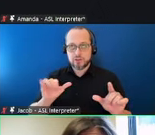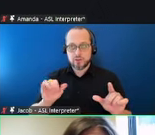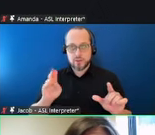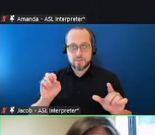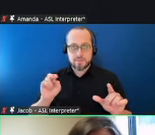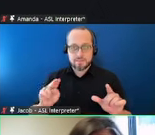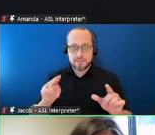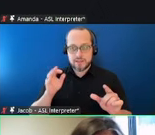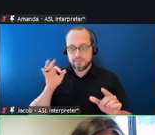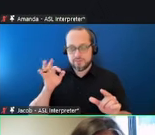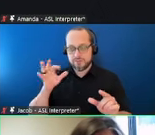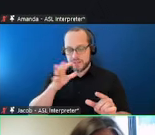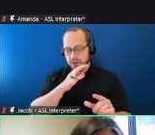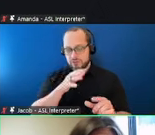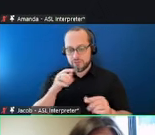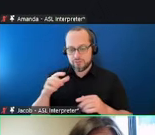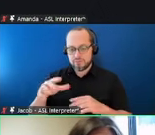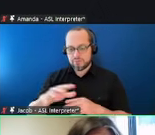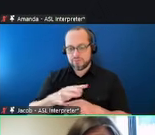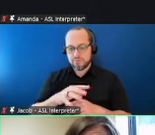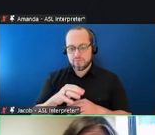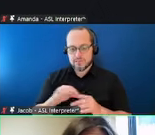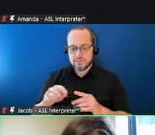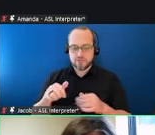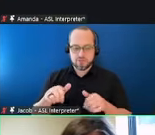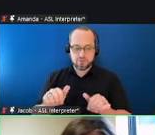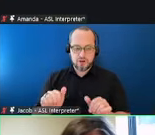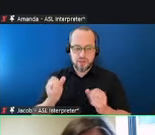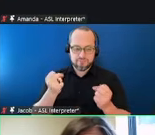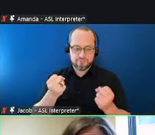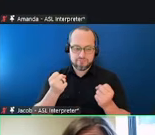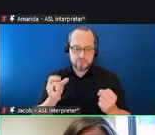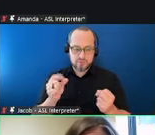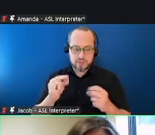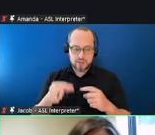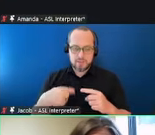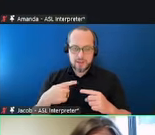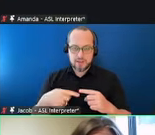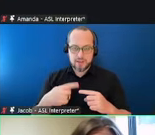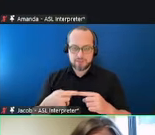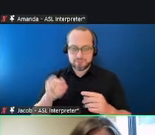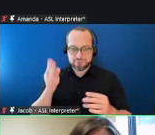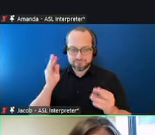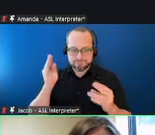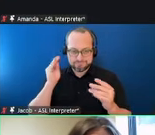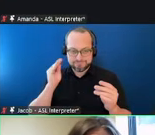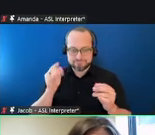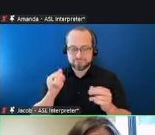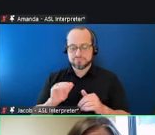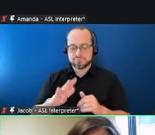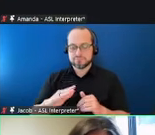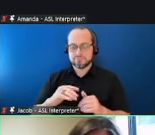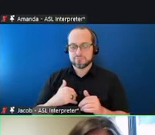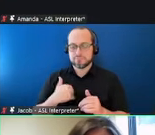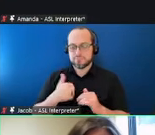drive 20 miles, and you will get there eventually. So, keeping all that in mind with how rural we are